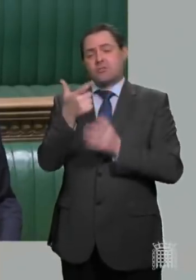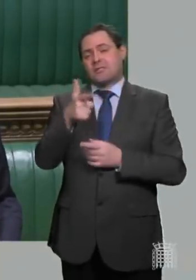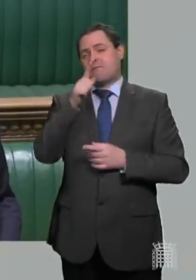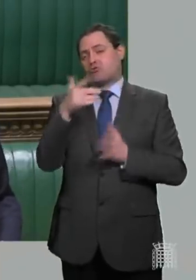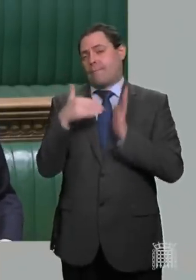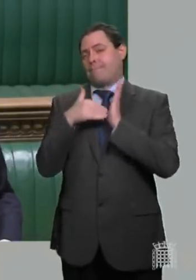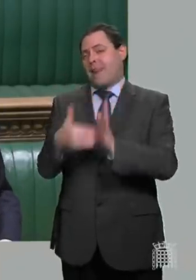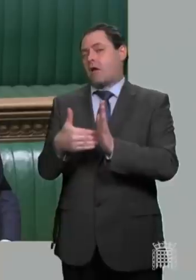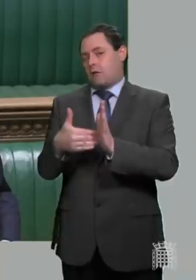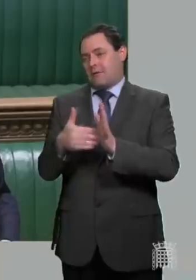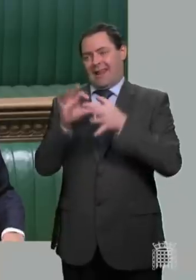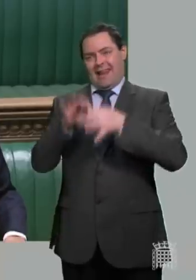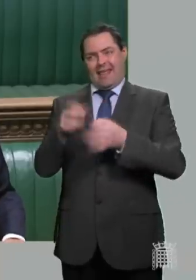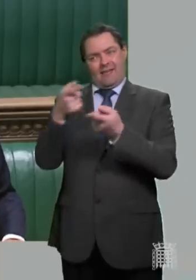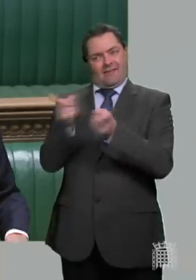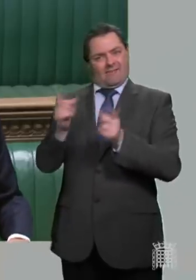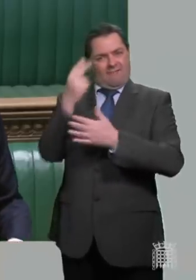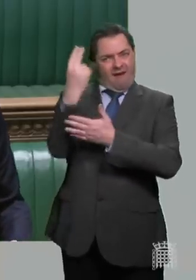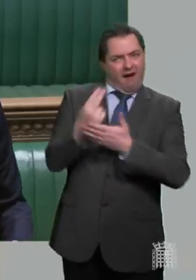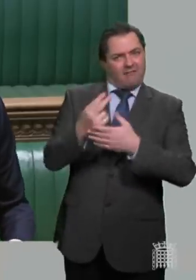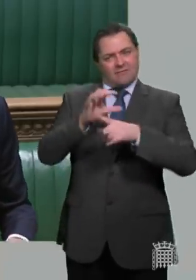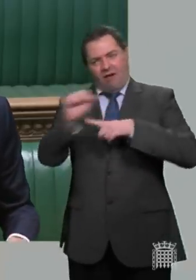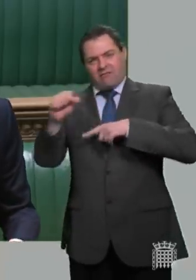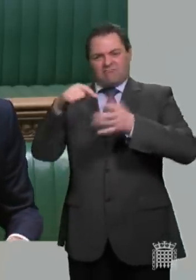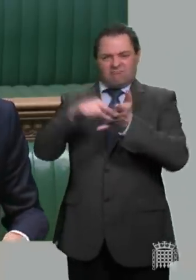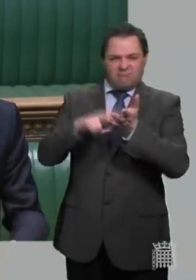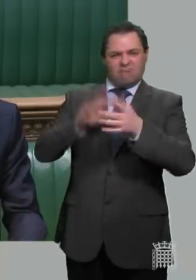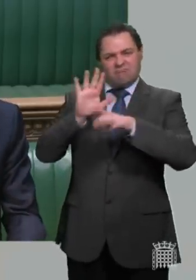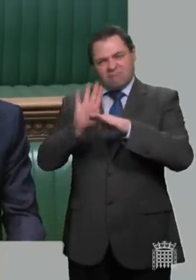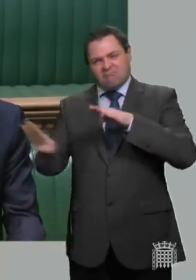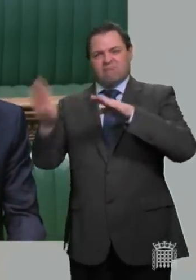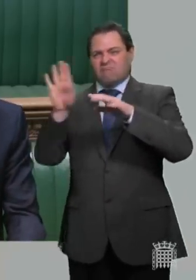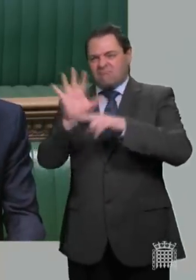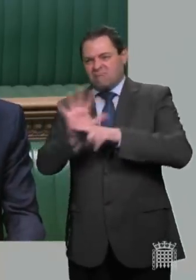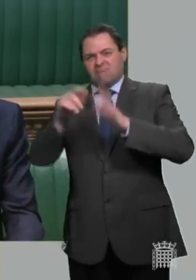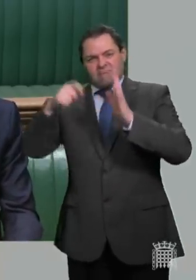to support our incredible arts, culture and sporting institutions as they reopen: